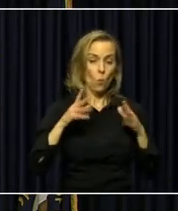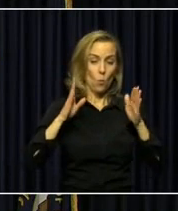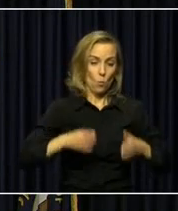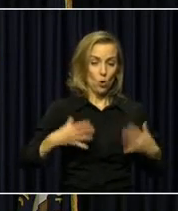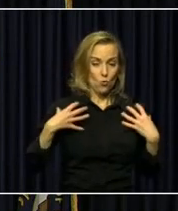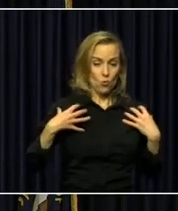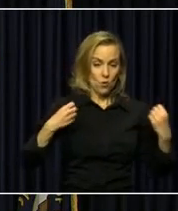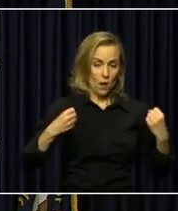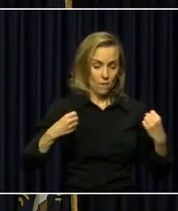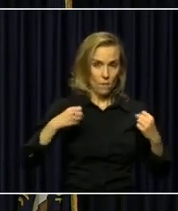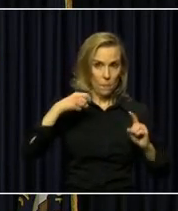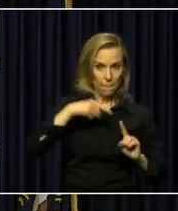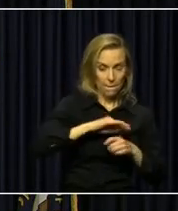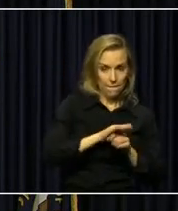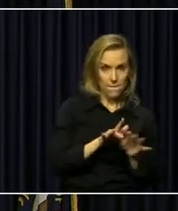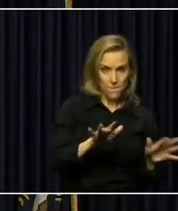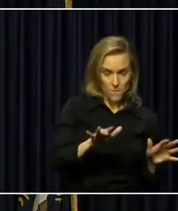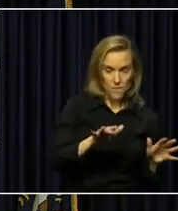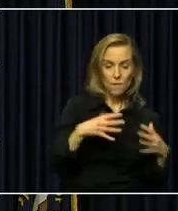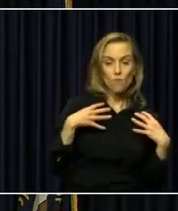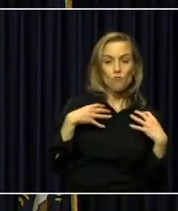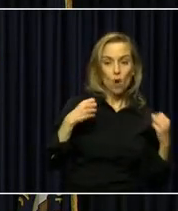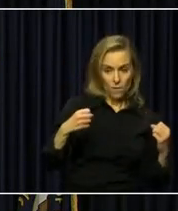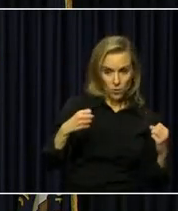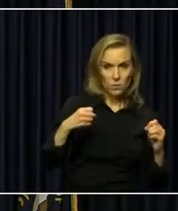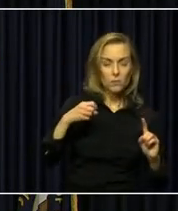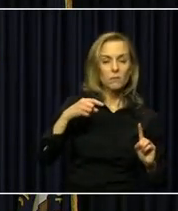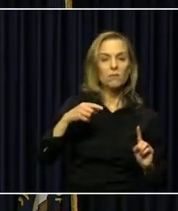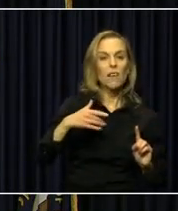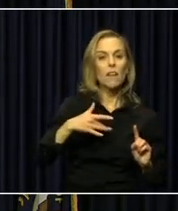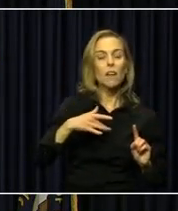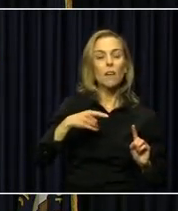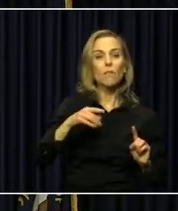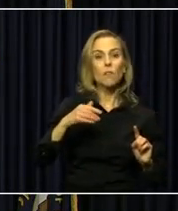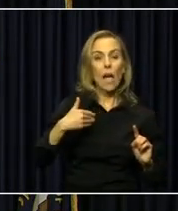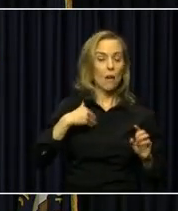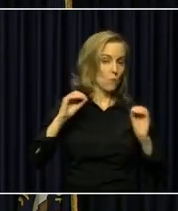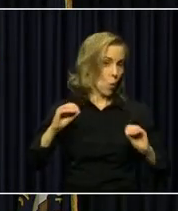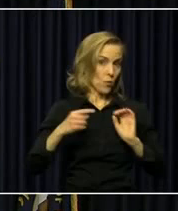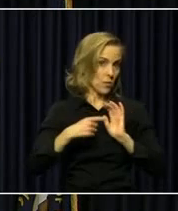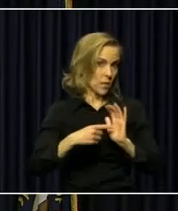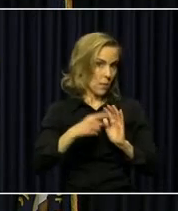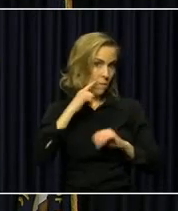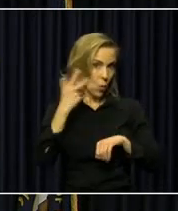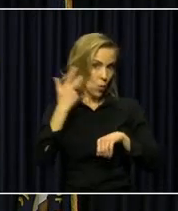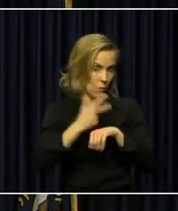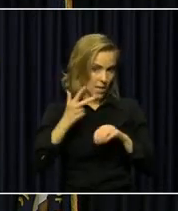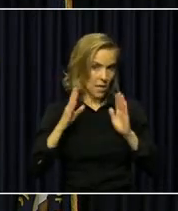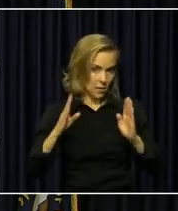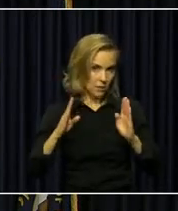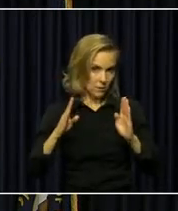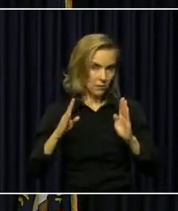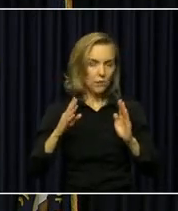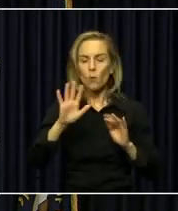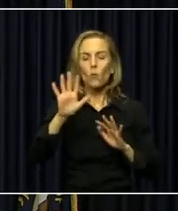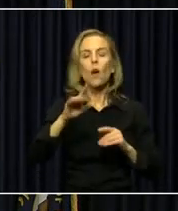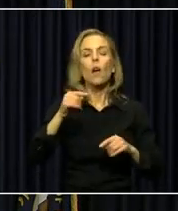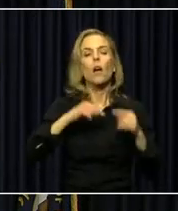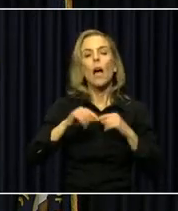THAT WE HAVE PROVIDED OTHER OPTIONS FOR PEOPLE TO WORSHIP, THAT WE ARE TREATING ALL MASS GATHERINGS THE SAME.